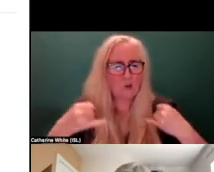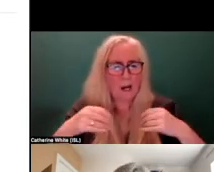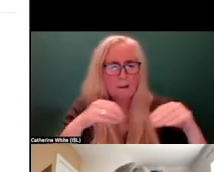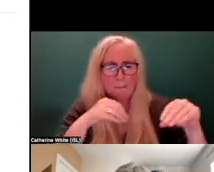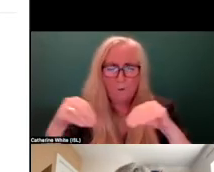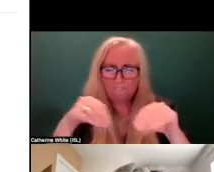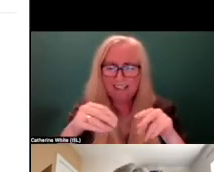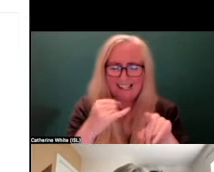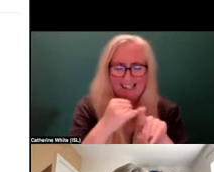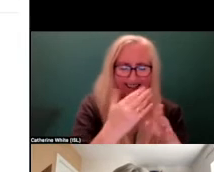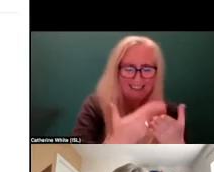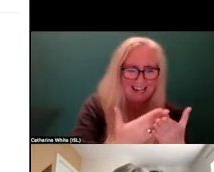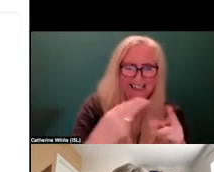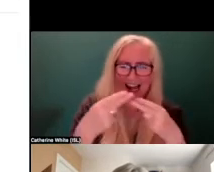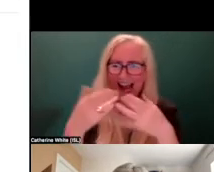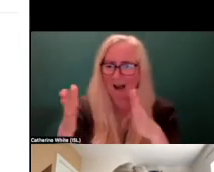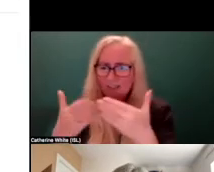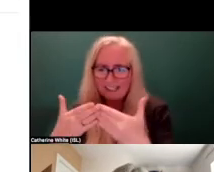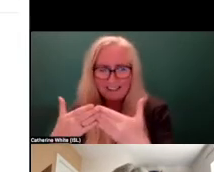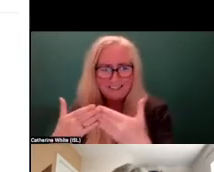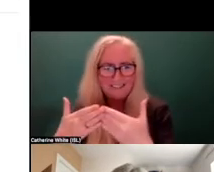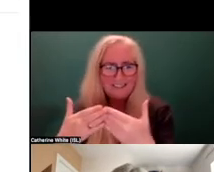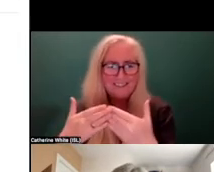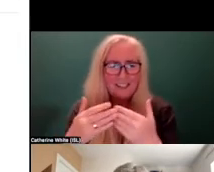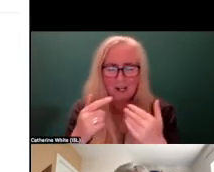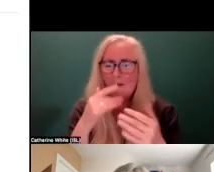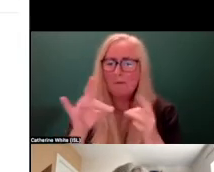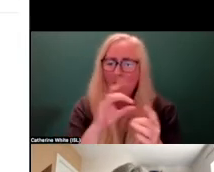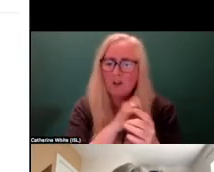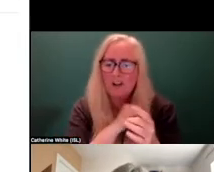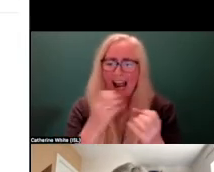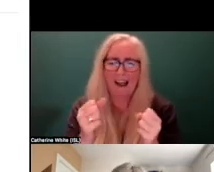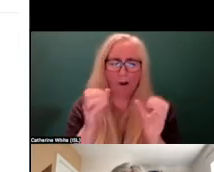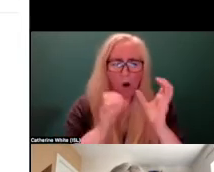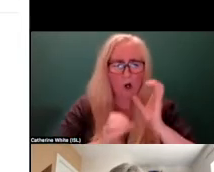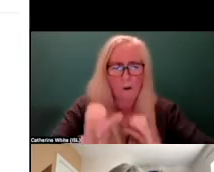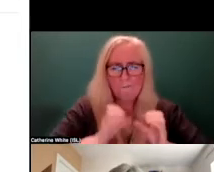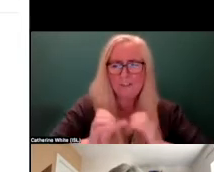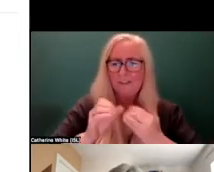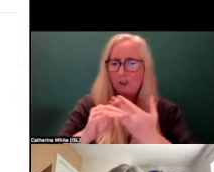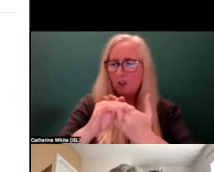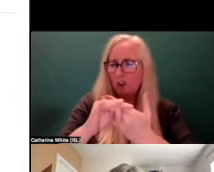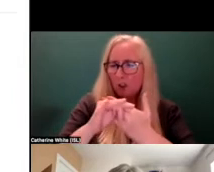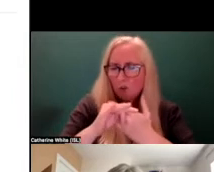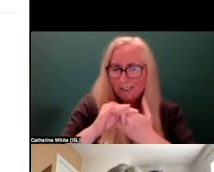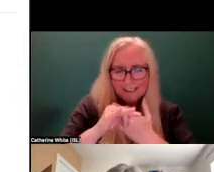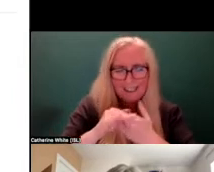movement, inside, outside and between, providing shelter, comfort and security,